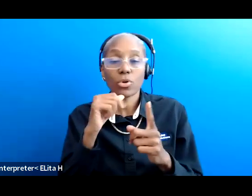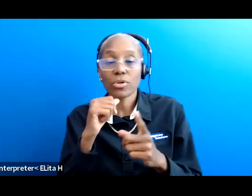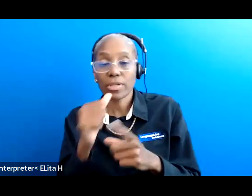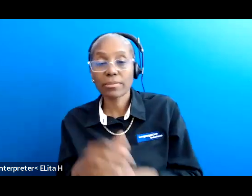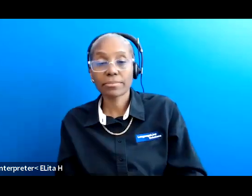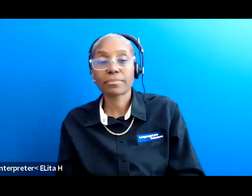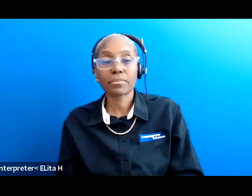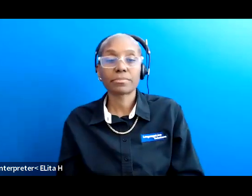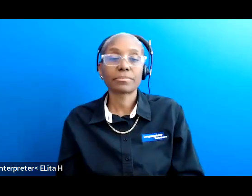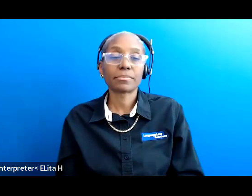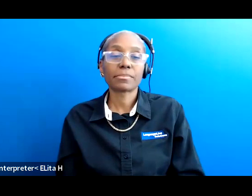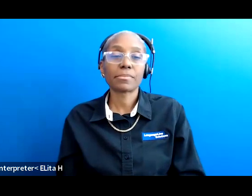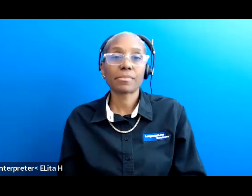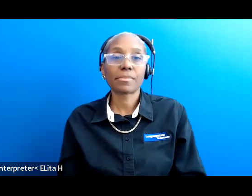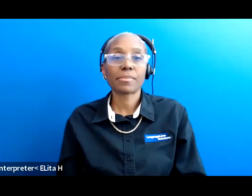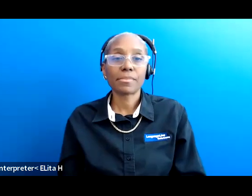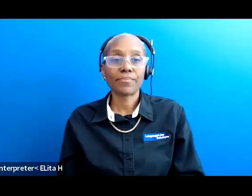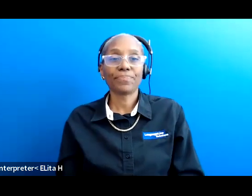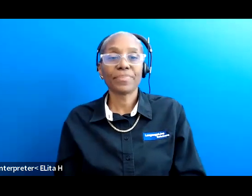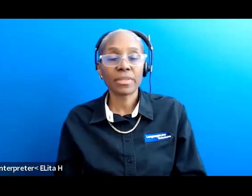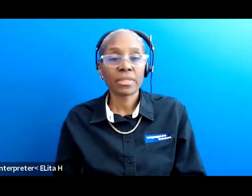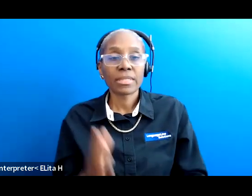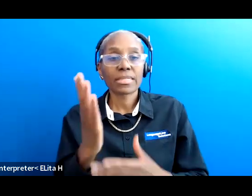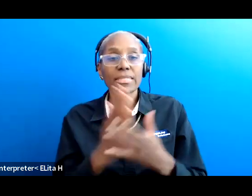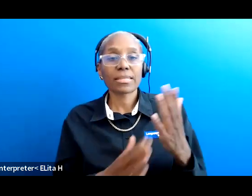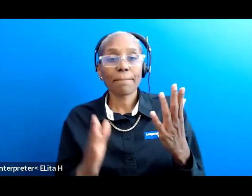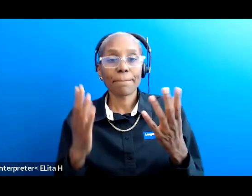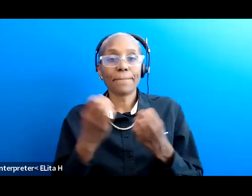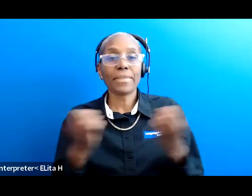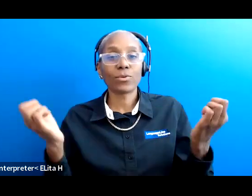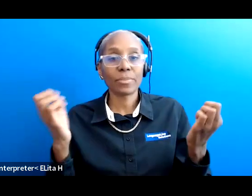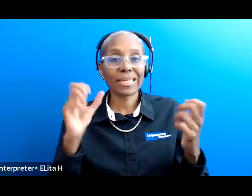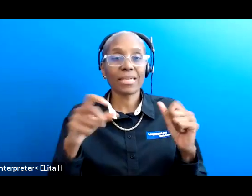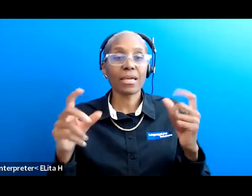There are some devices that can be inserted into the rectum that causes